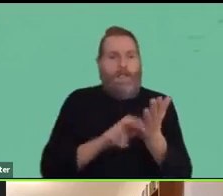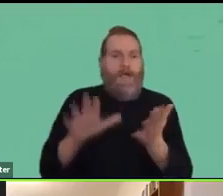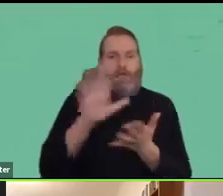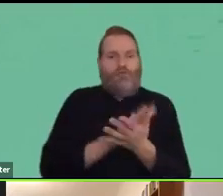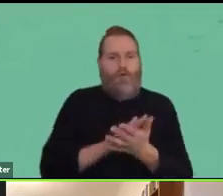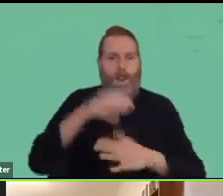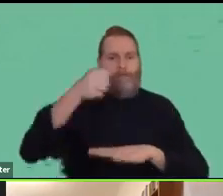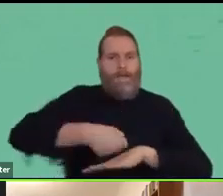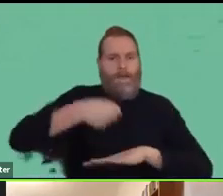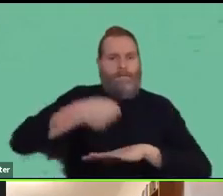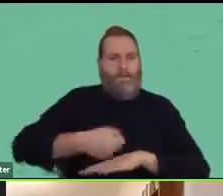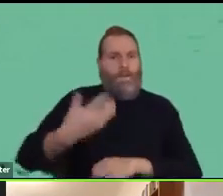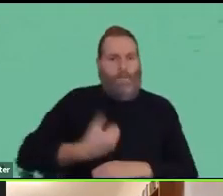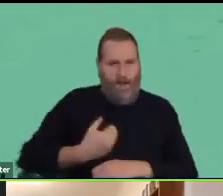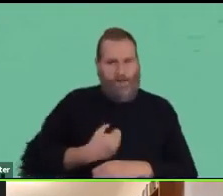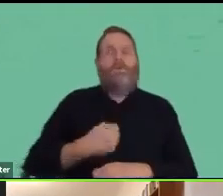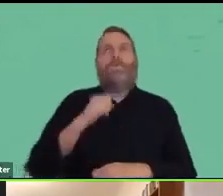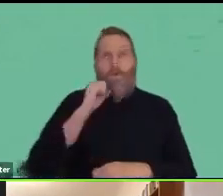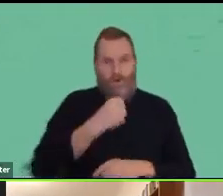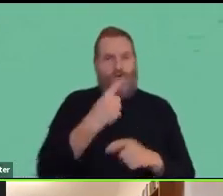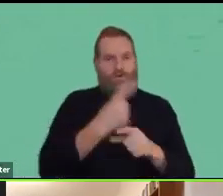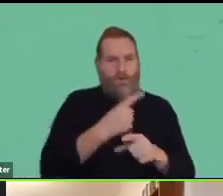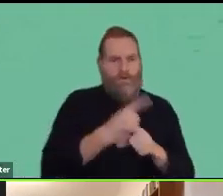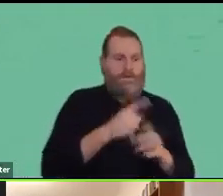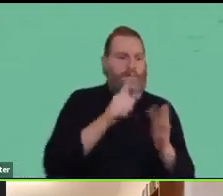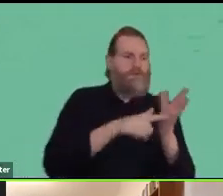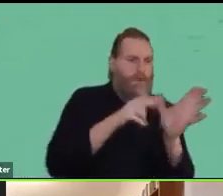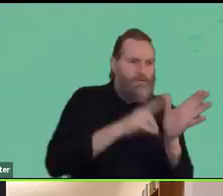we're going to talk about our members in the private sector many of them working on outsourced